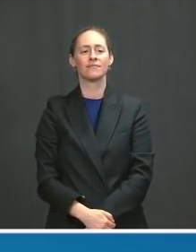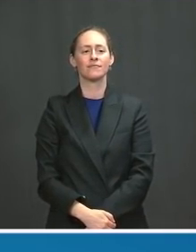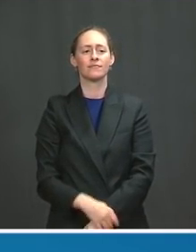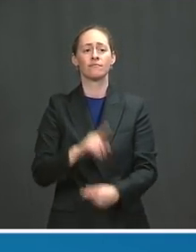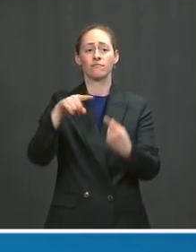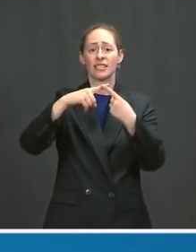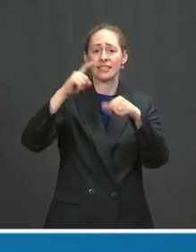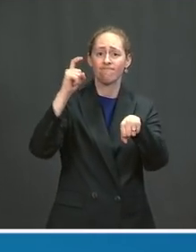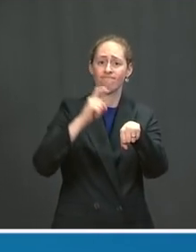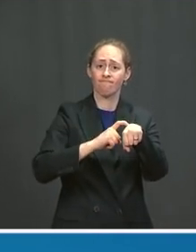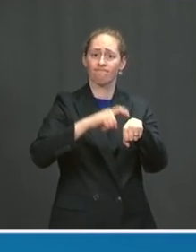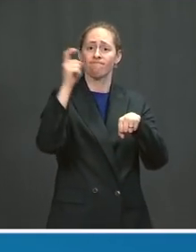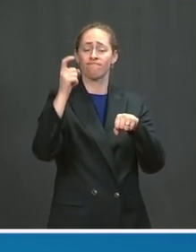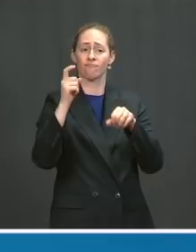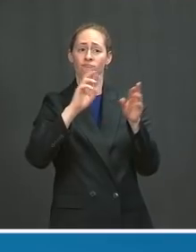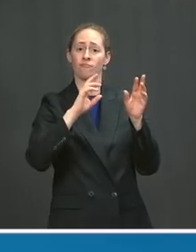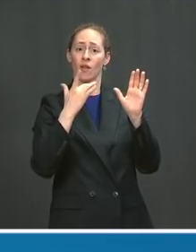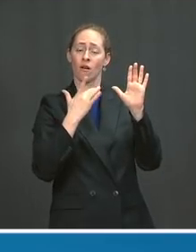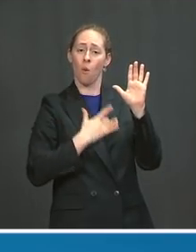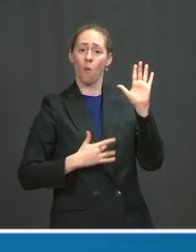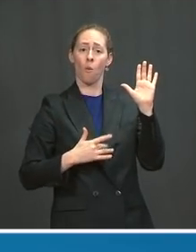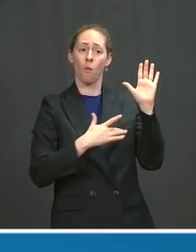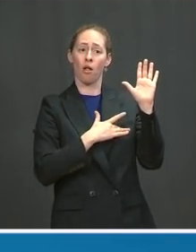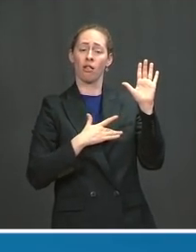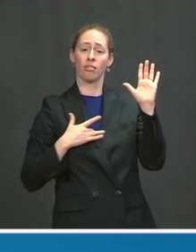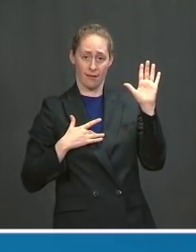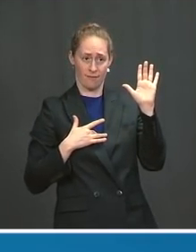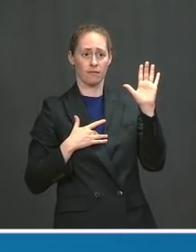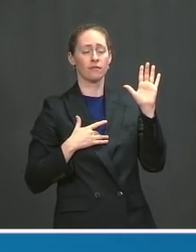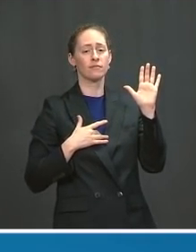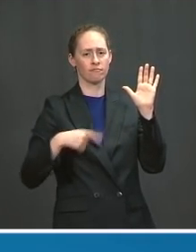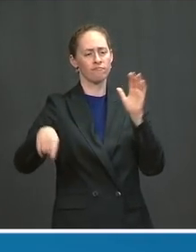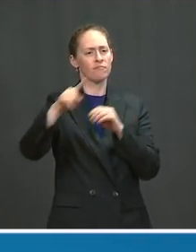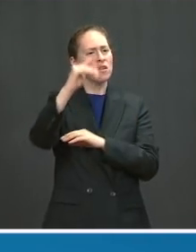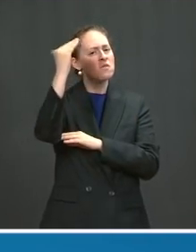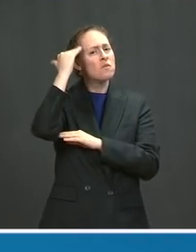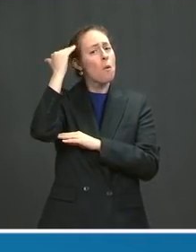I want you to know that as we embark on this new era,